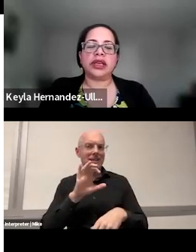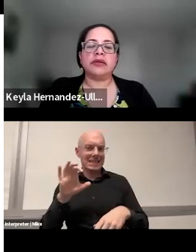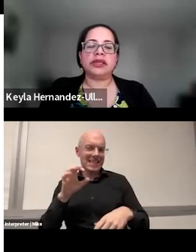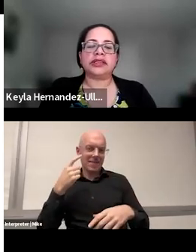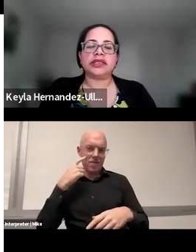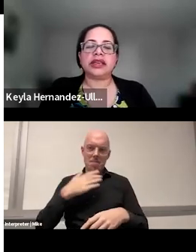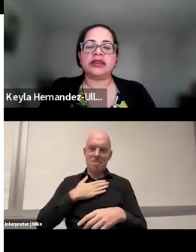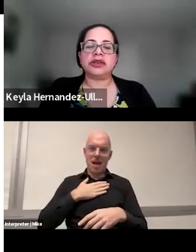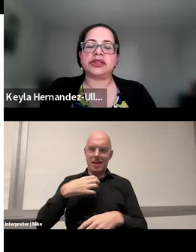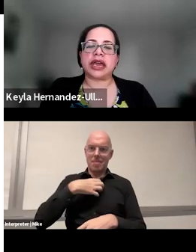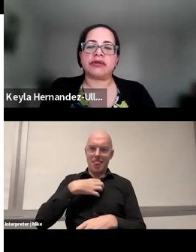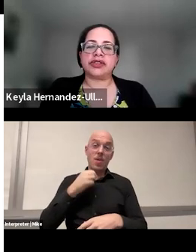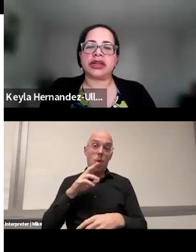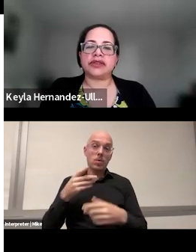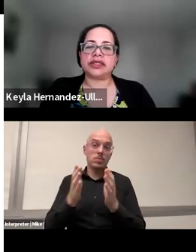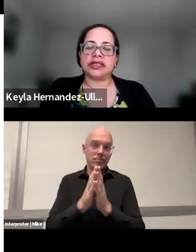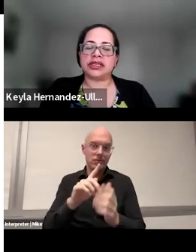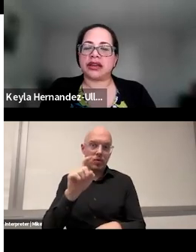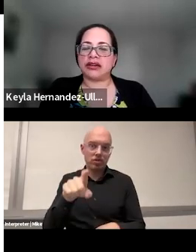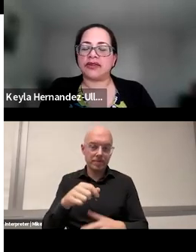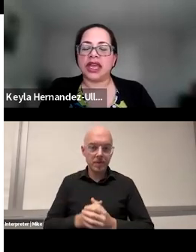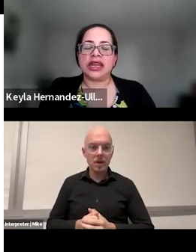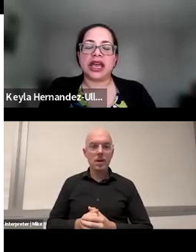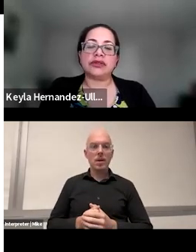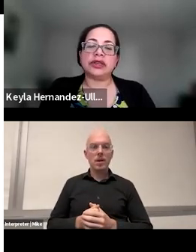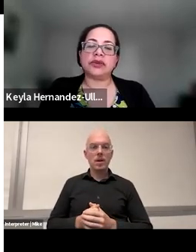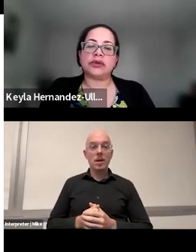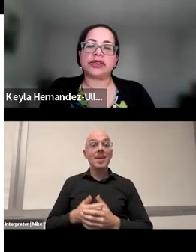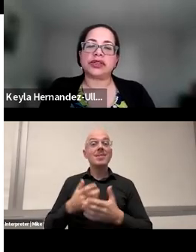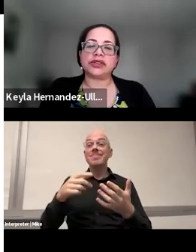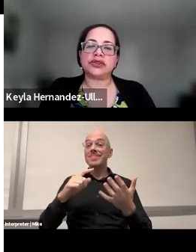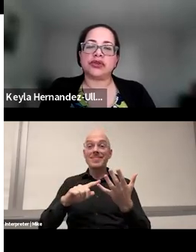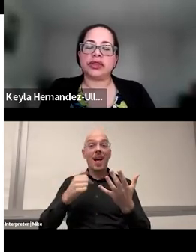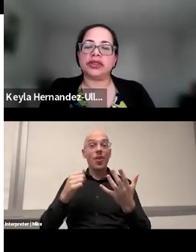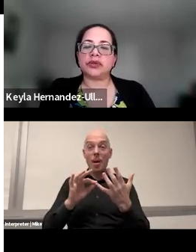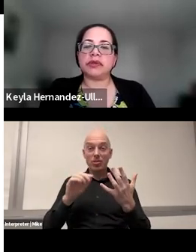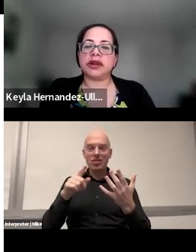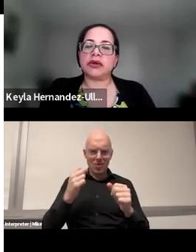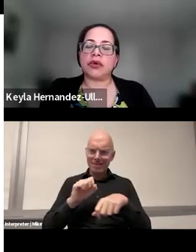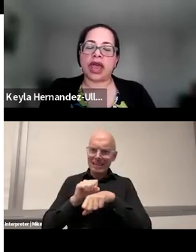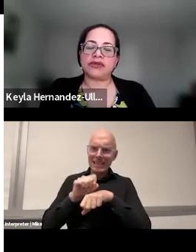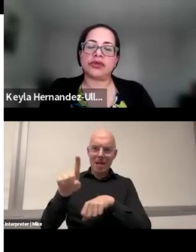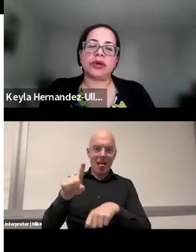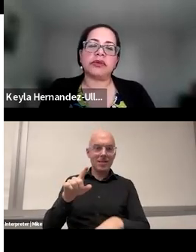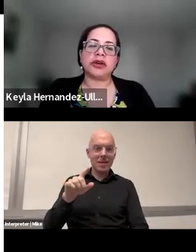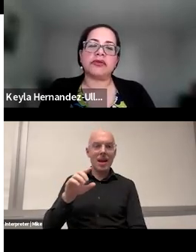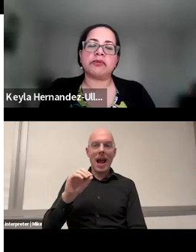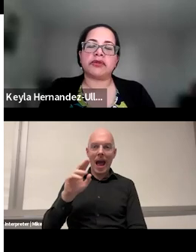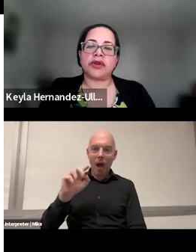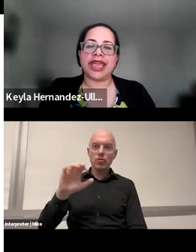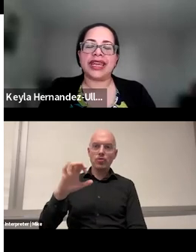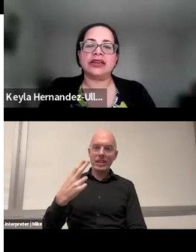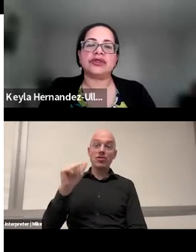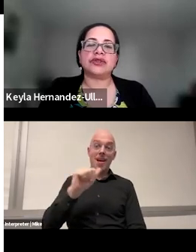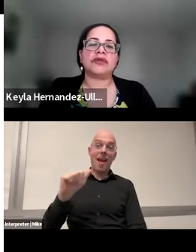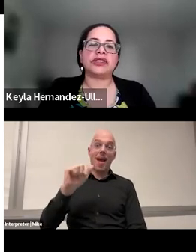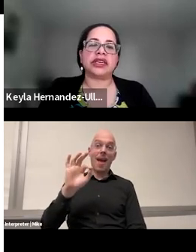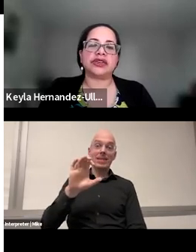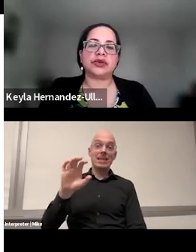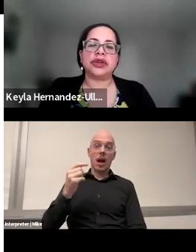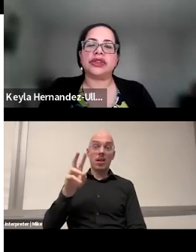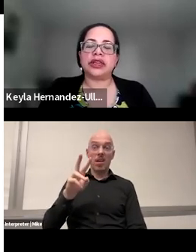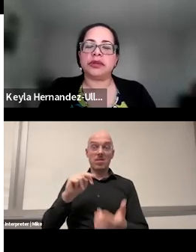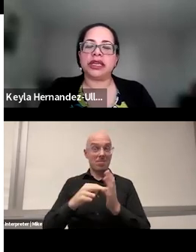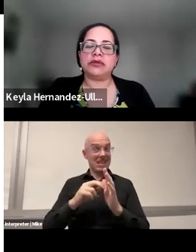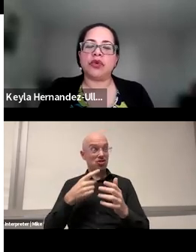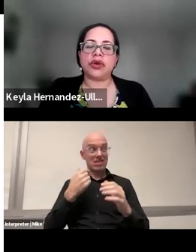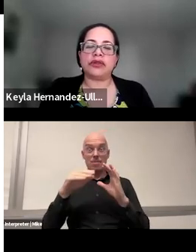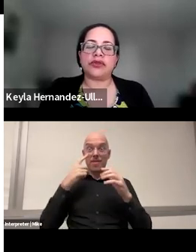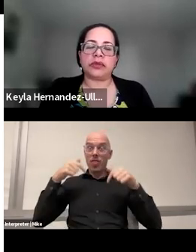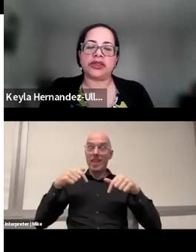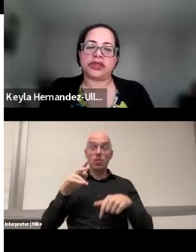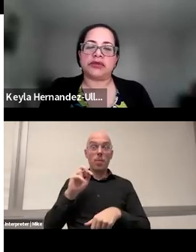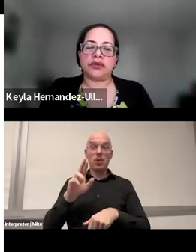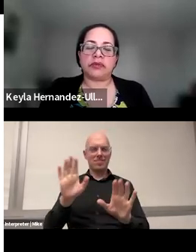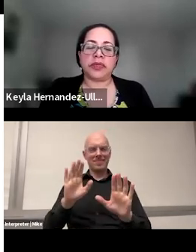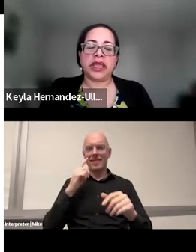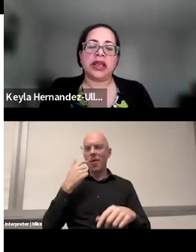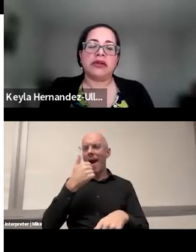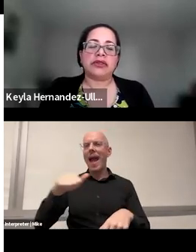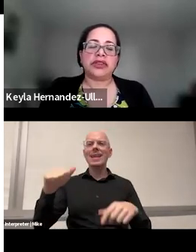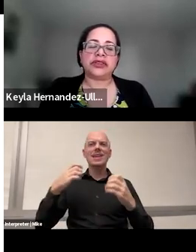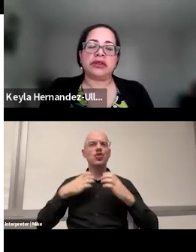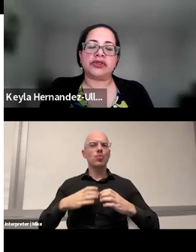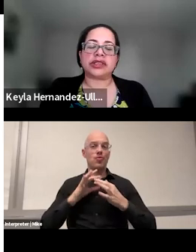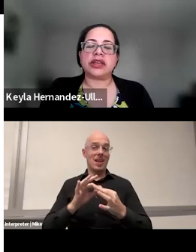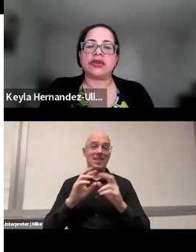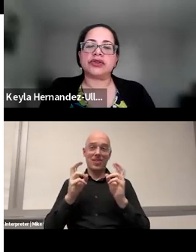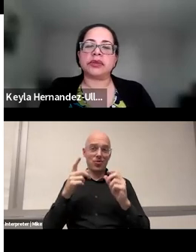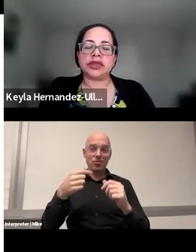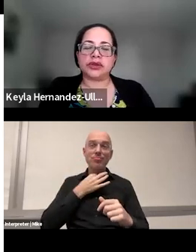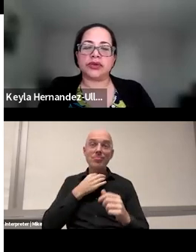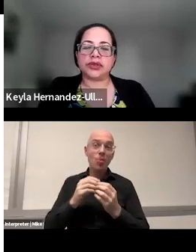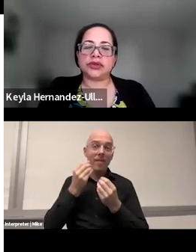Keyla Hernandez-Ulloa: and on this page the final point, please send an email to outreach at Fcc. Gov. Not only with questions during this webinar or after the webinar. But for any consumer facing issue. That you may need more information from